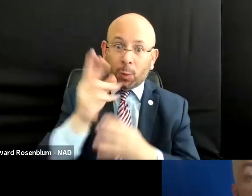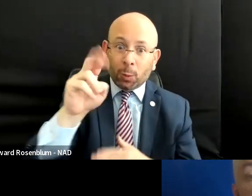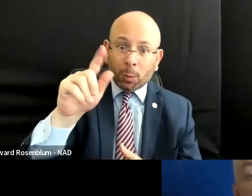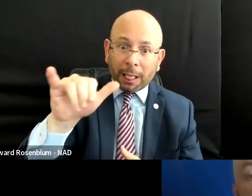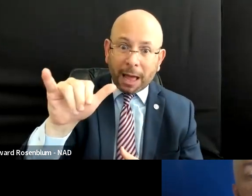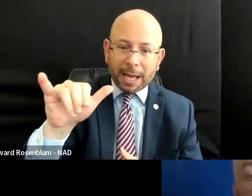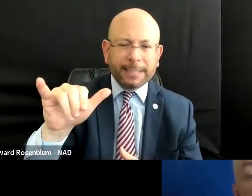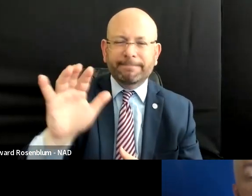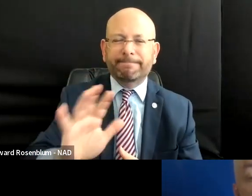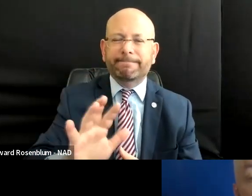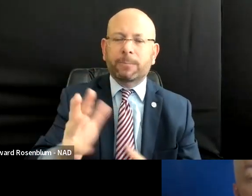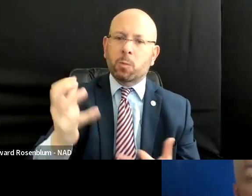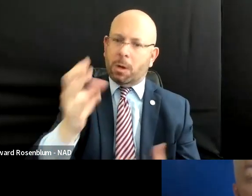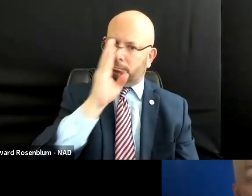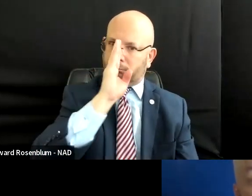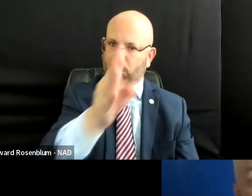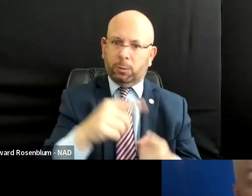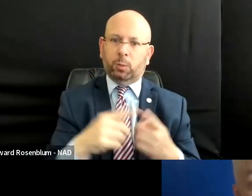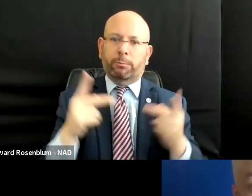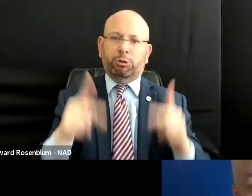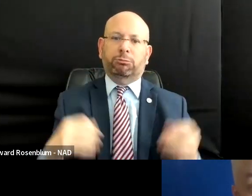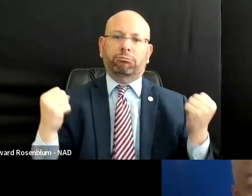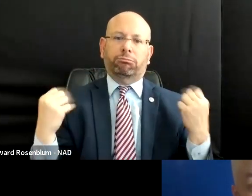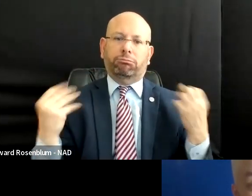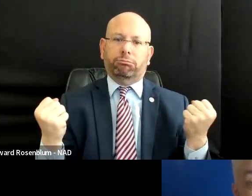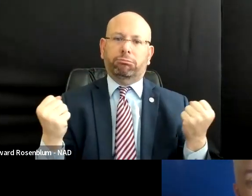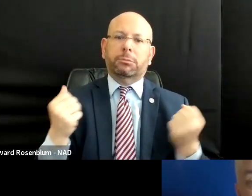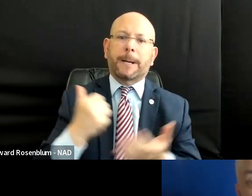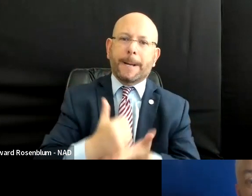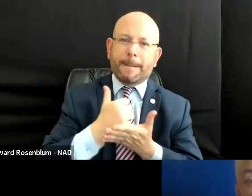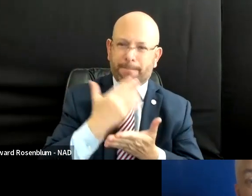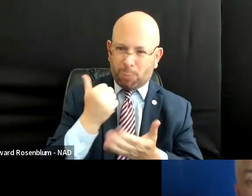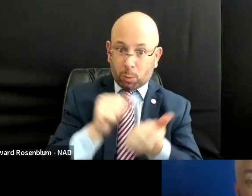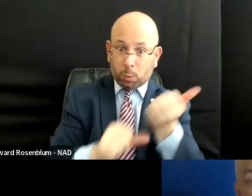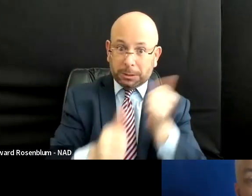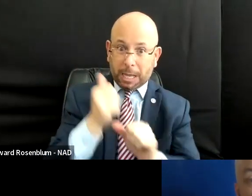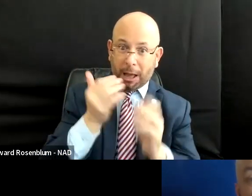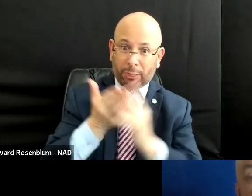going to tackle that issue now, we'll figure that out later. The second issue was they wanted an ASL option